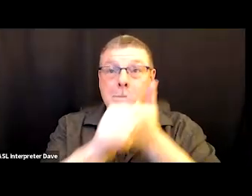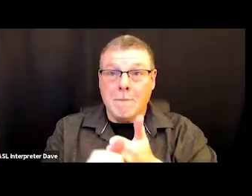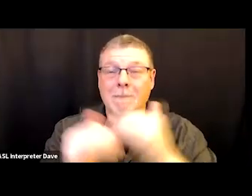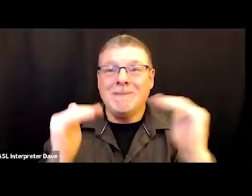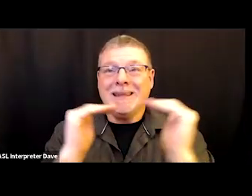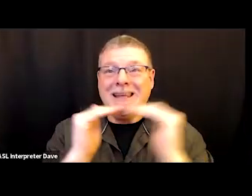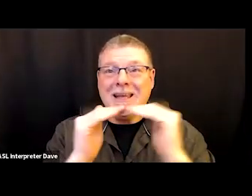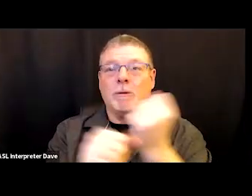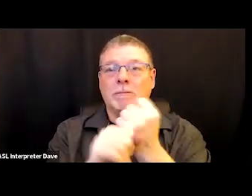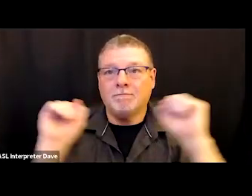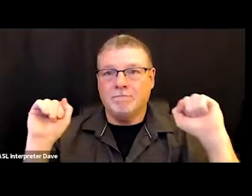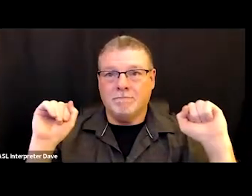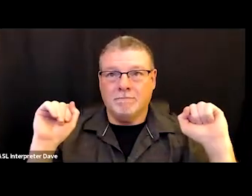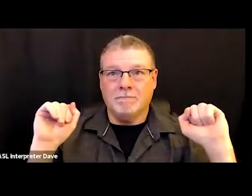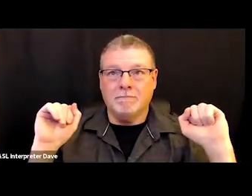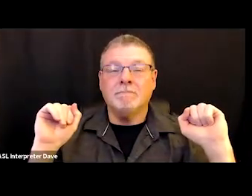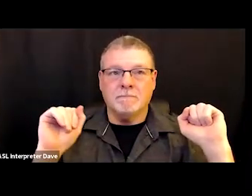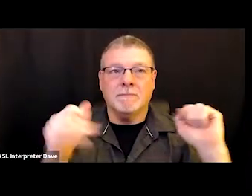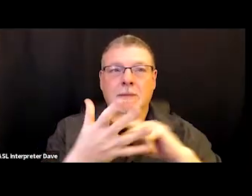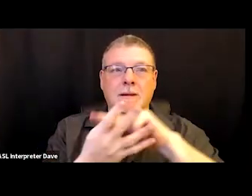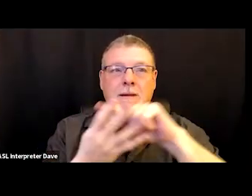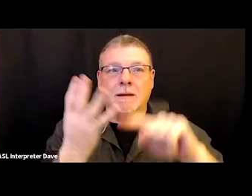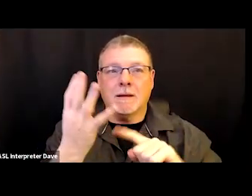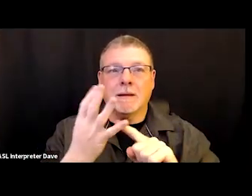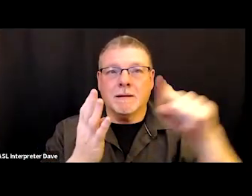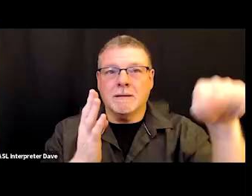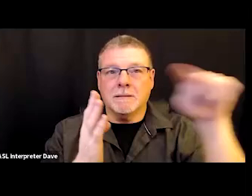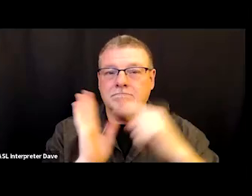So, these are four signs and symptoms so far